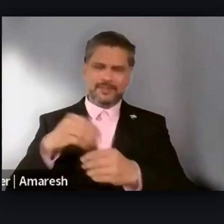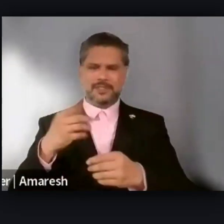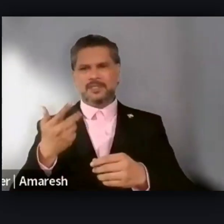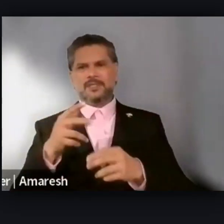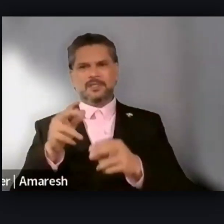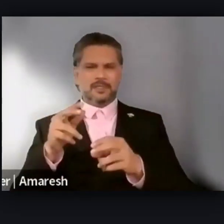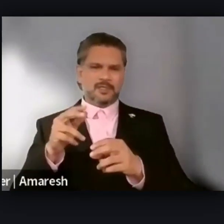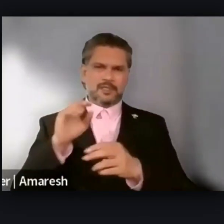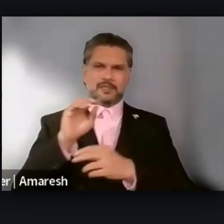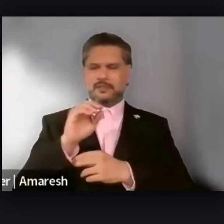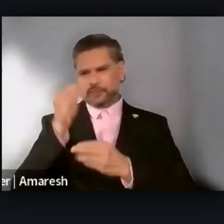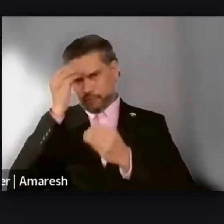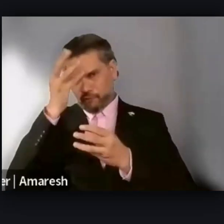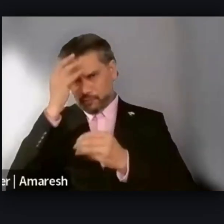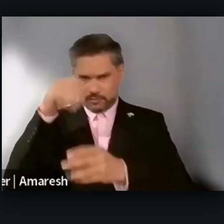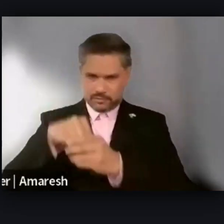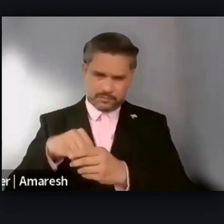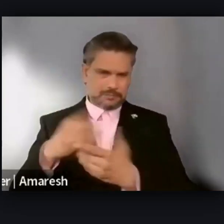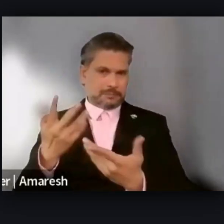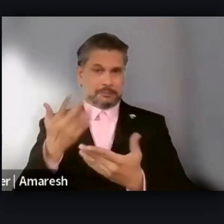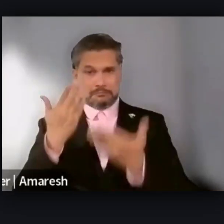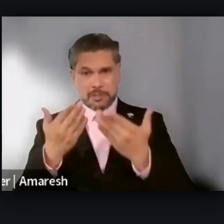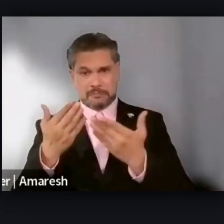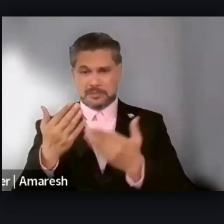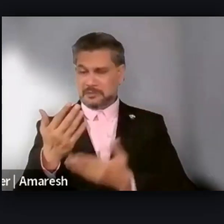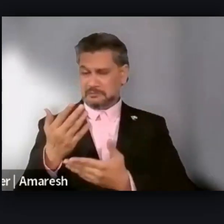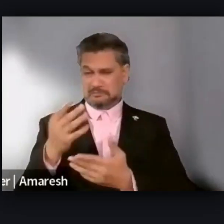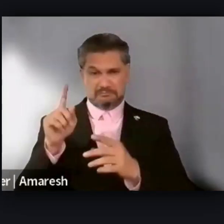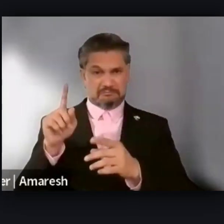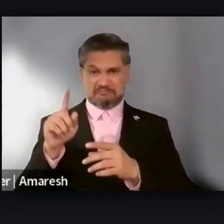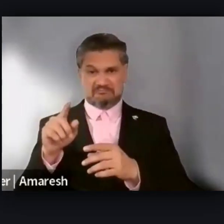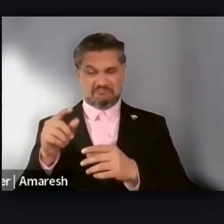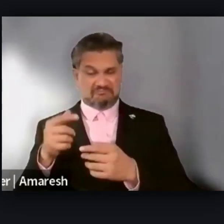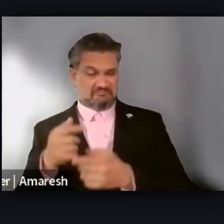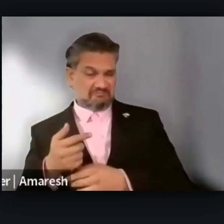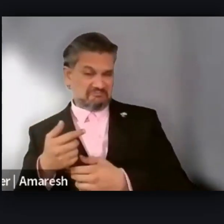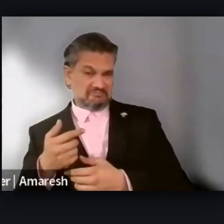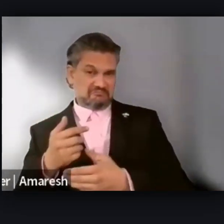wrong with the prompting or something wrong with the system, but the ultimate result was that the